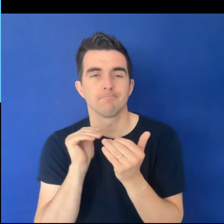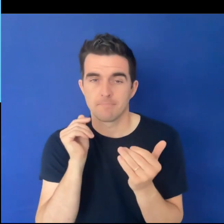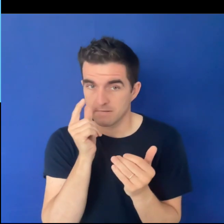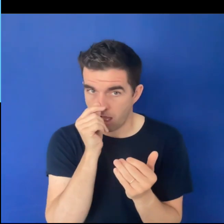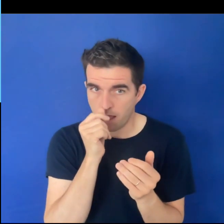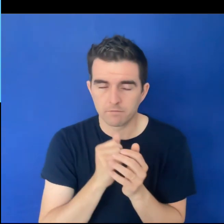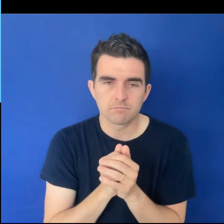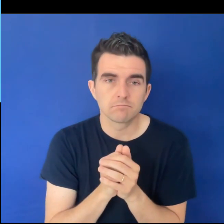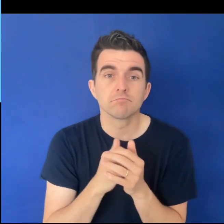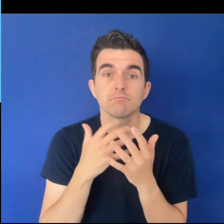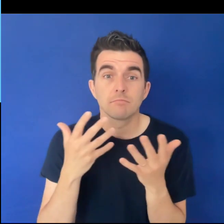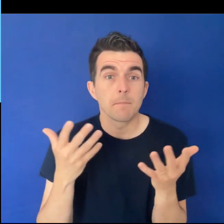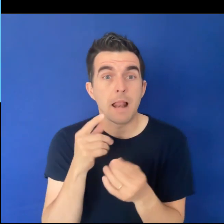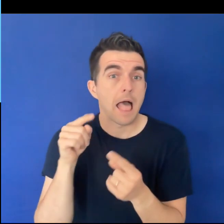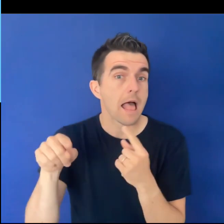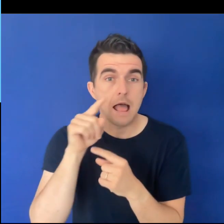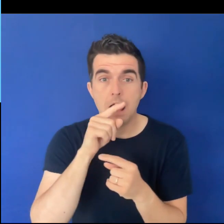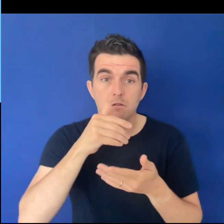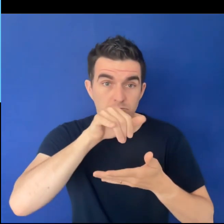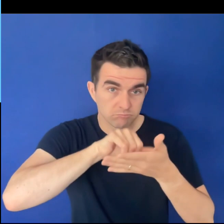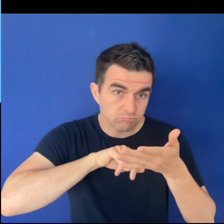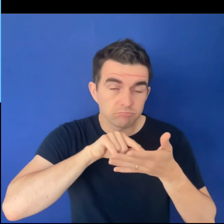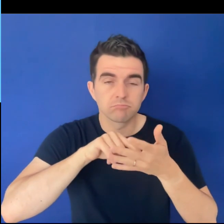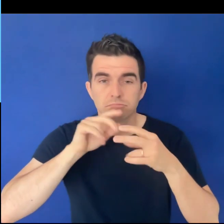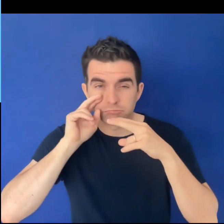Since players work with documents while investigating, we are also